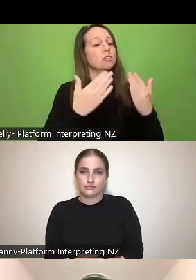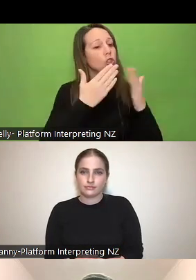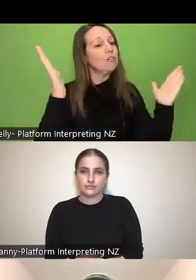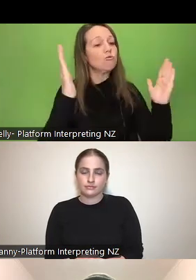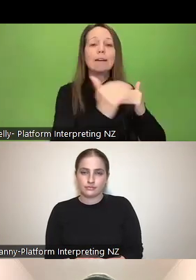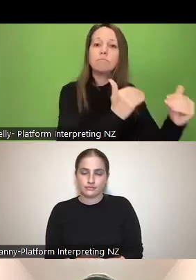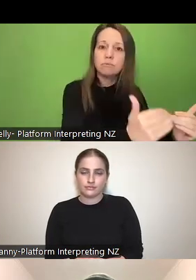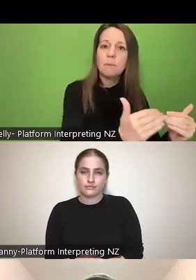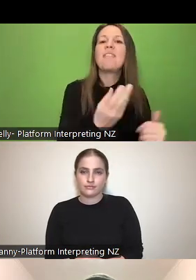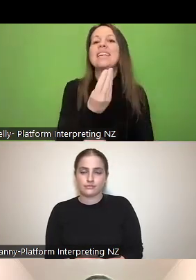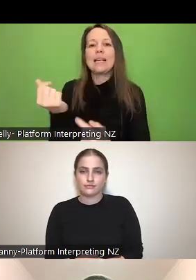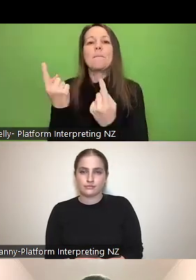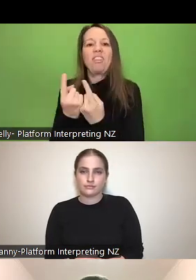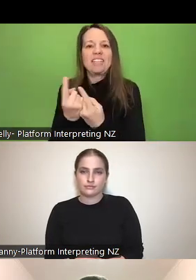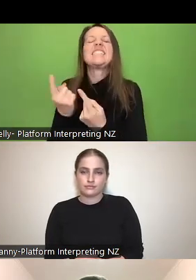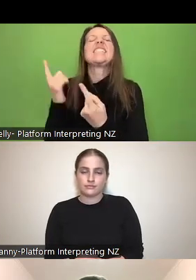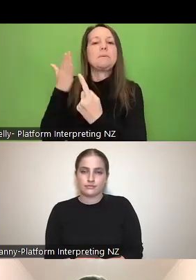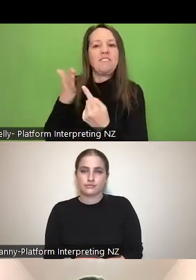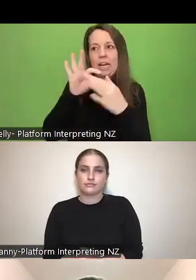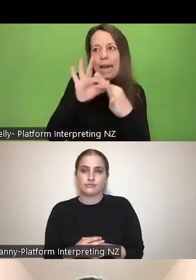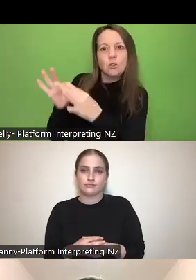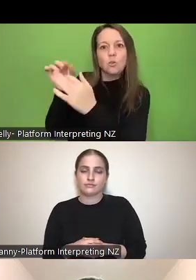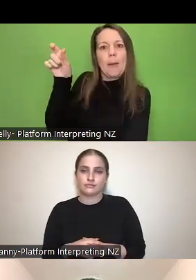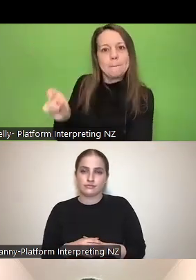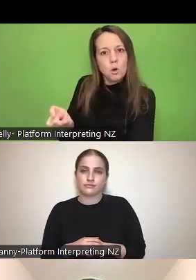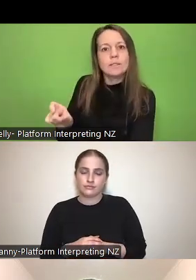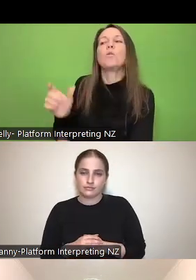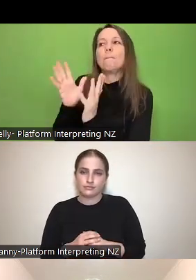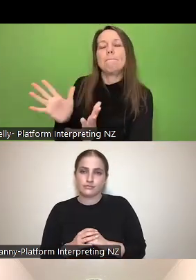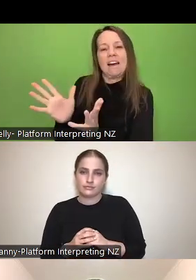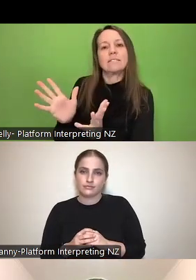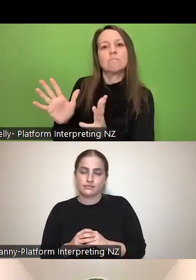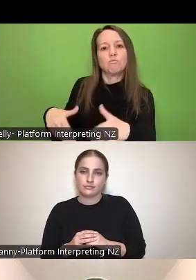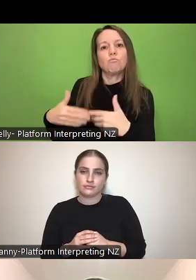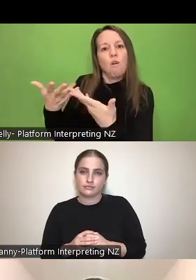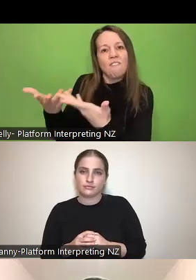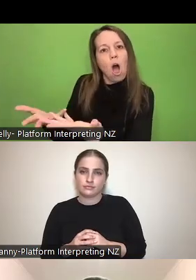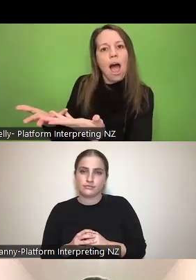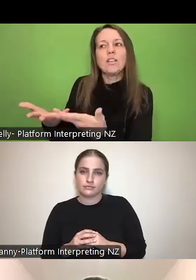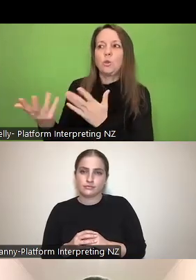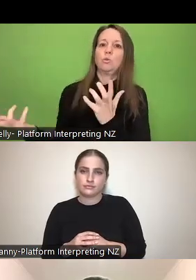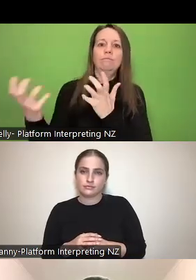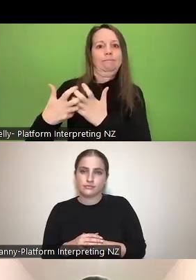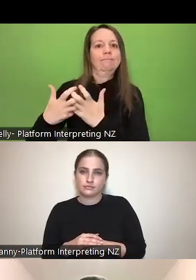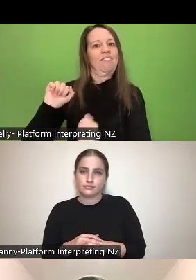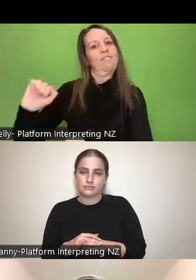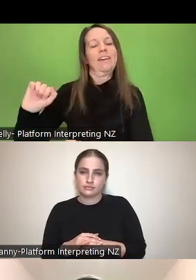From the actor, that you need to provide. But you can include things like asking if